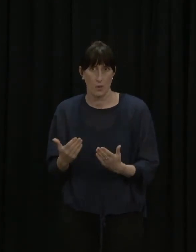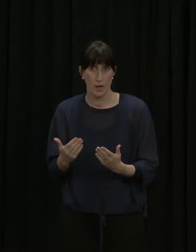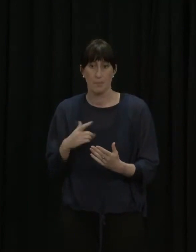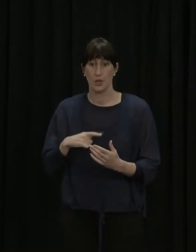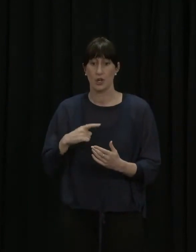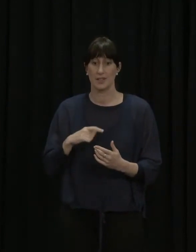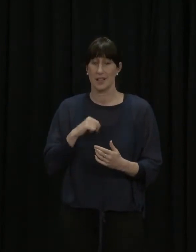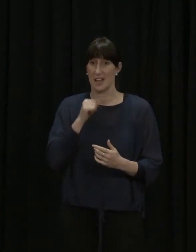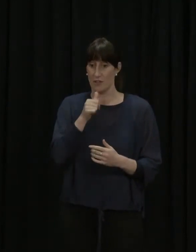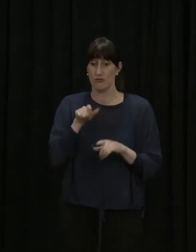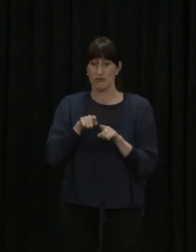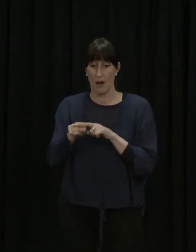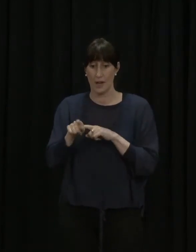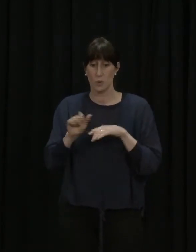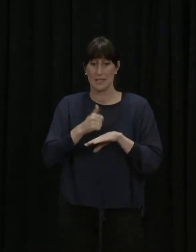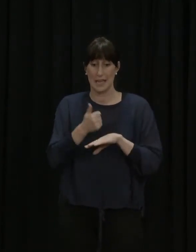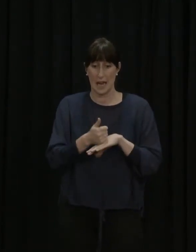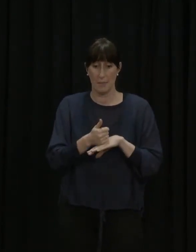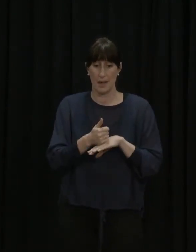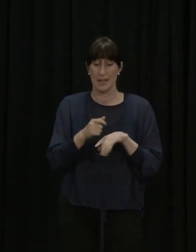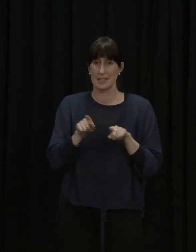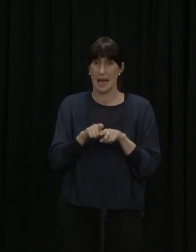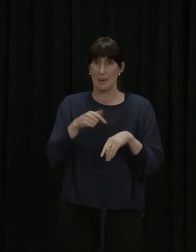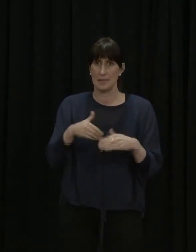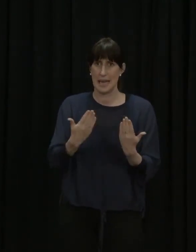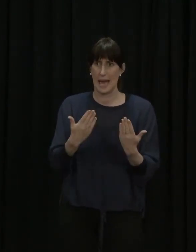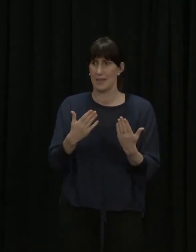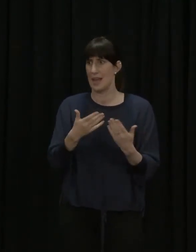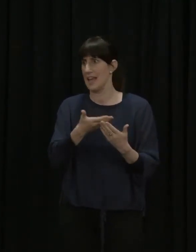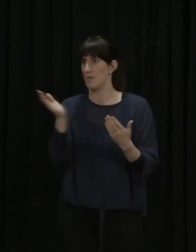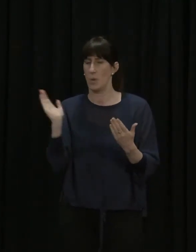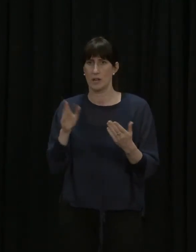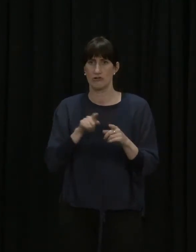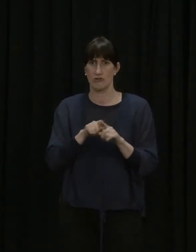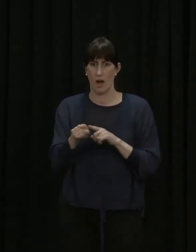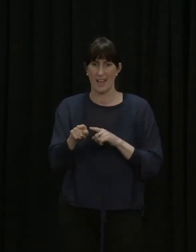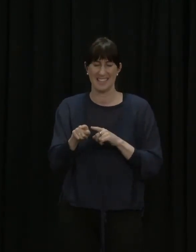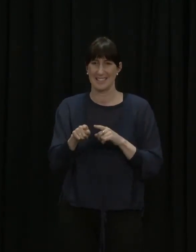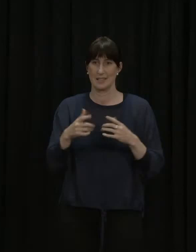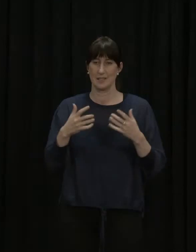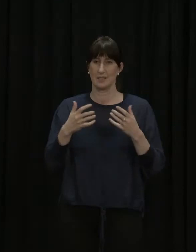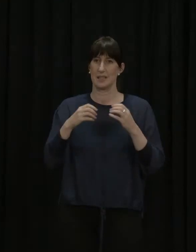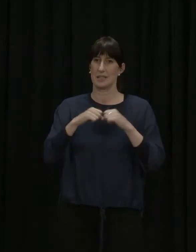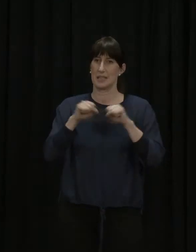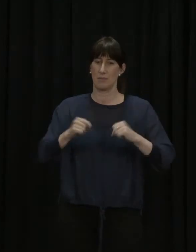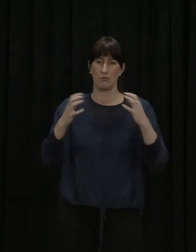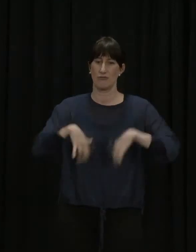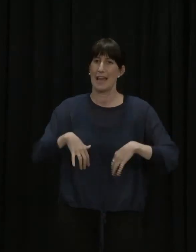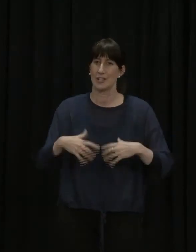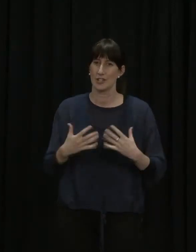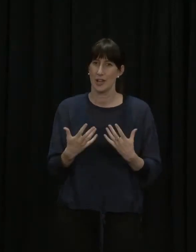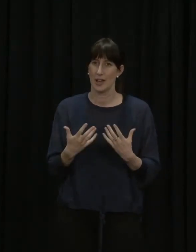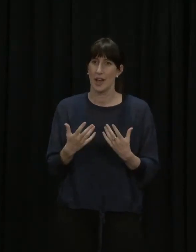means getting on my health record now making much faster and easier to do that when ready. If we can stagger that so the people are doing that over the next few weeks, then we won't get the system suddenly